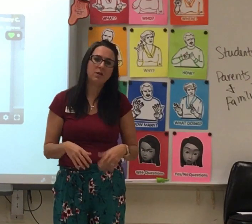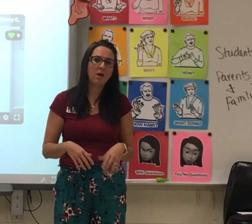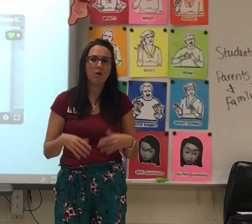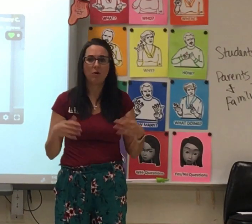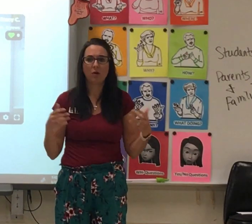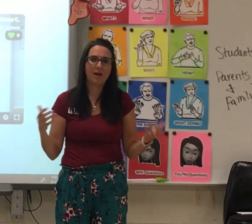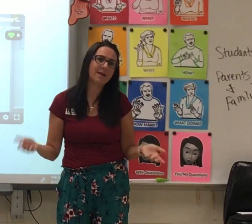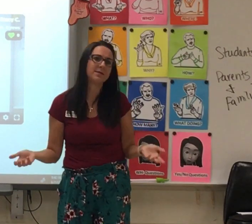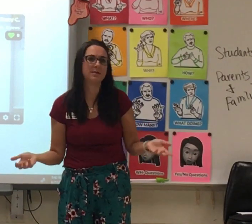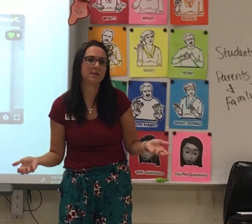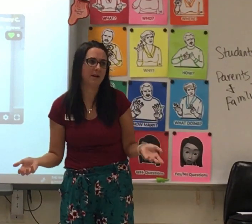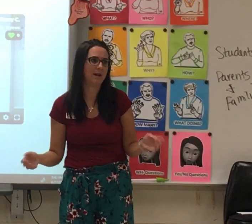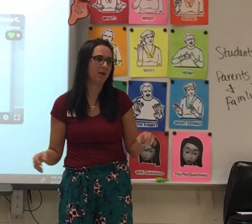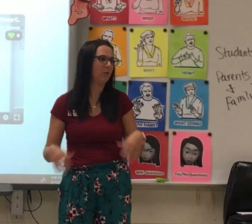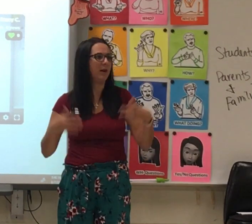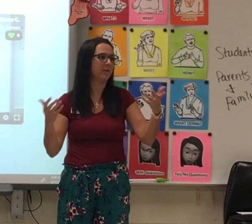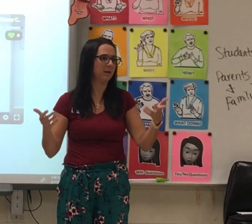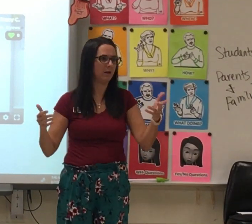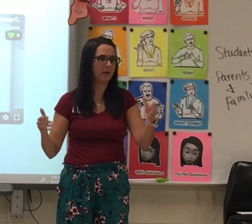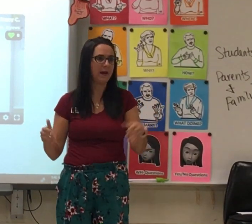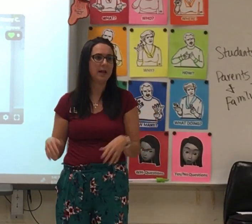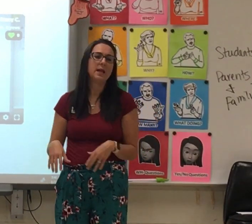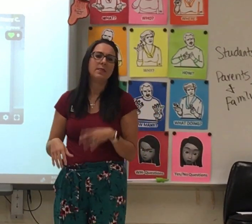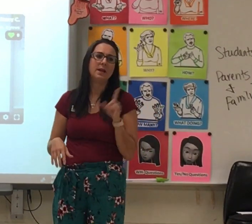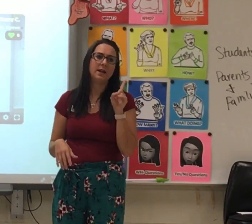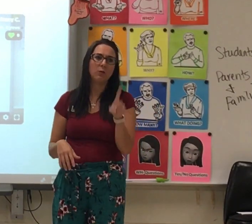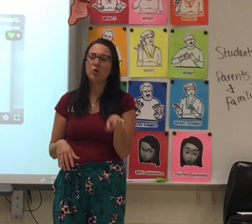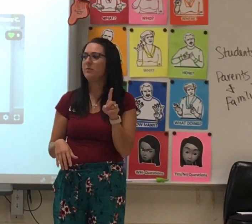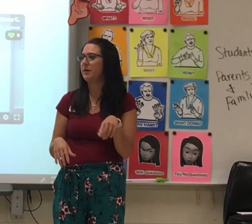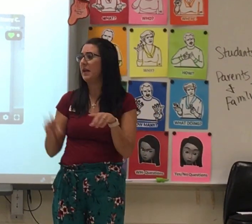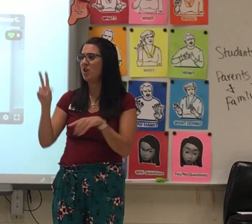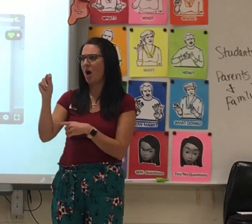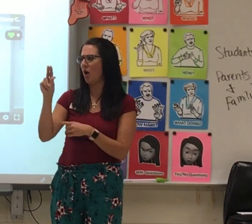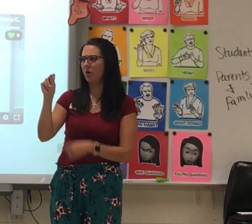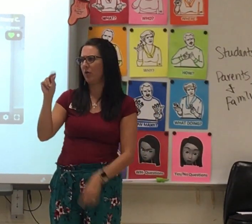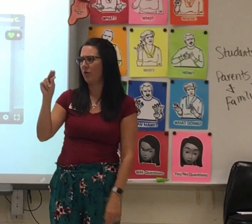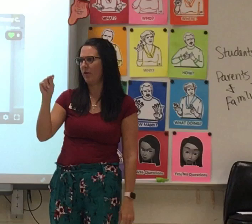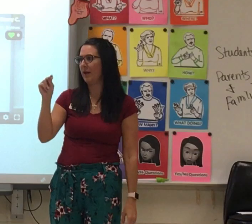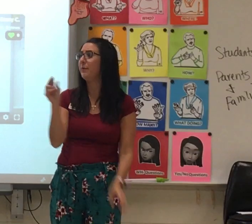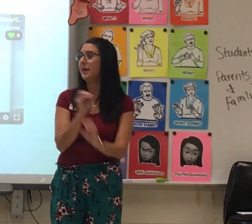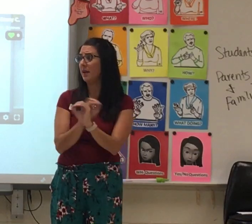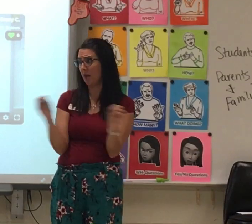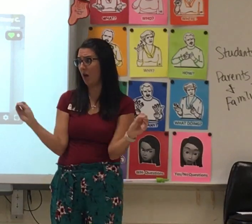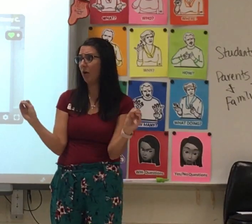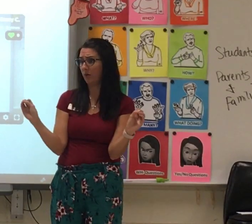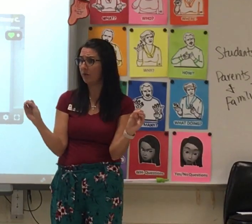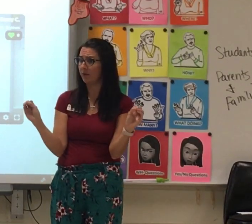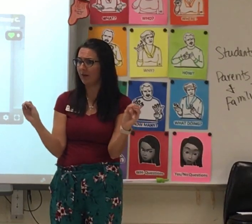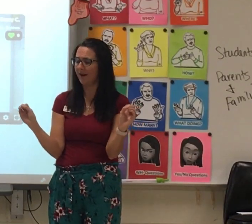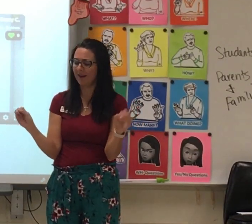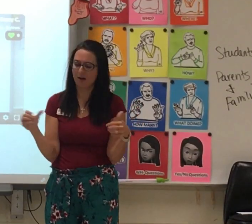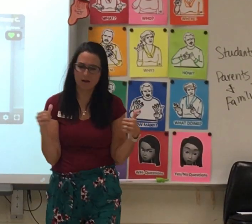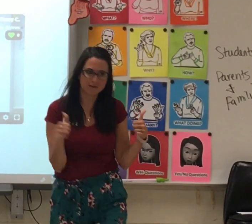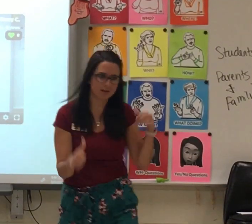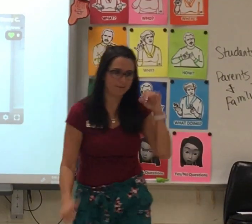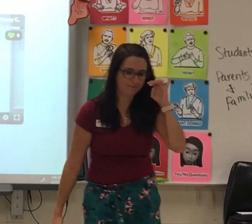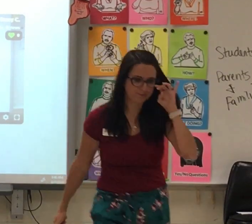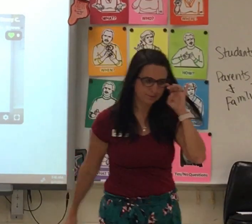Oh I have no children...I have no classe today or whatever and then it wouldn't be NO, it'd be NONE RIGHT. Awesome!